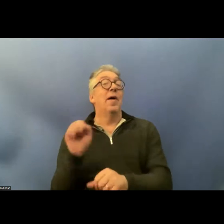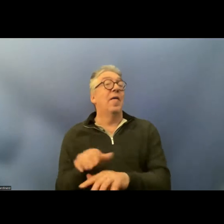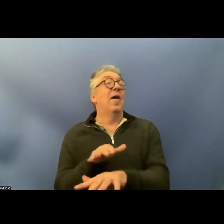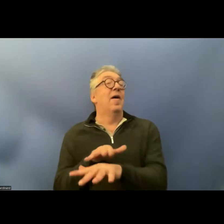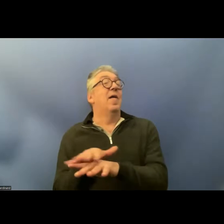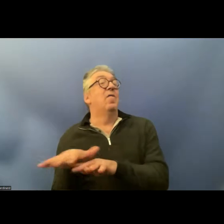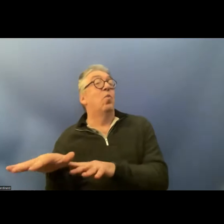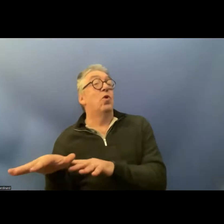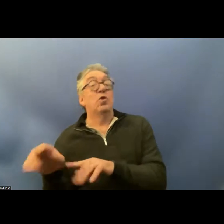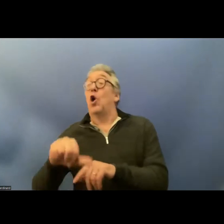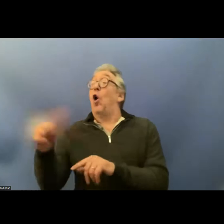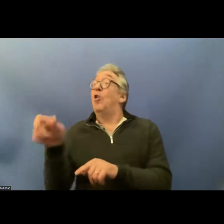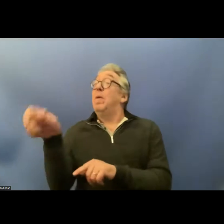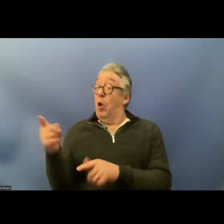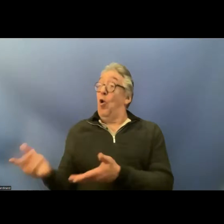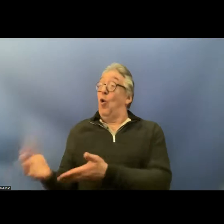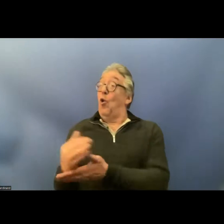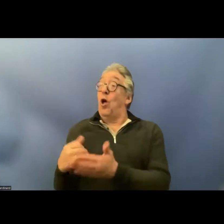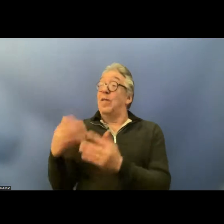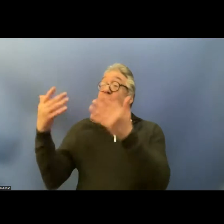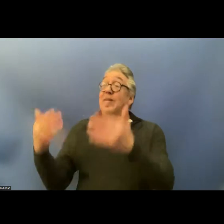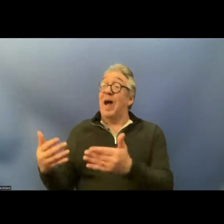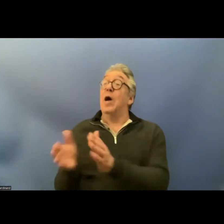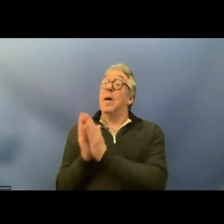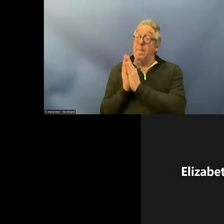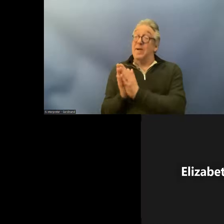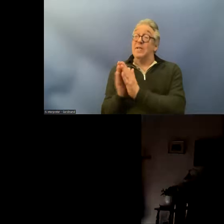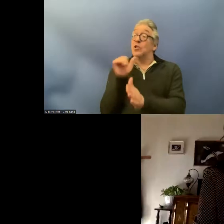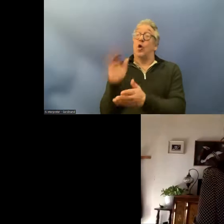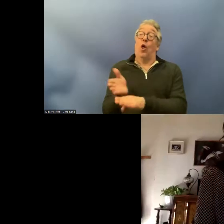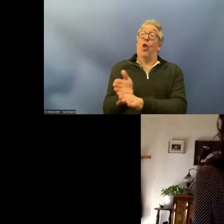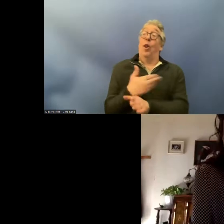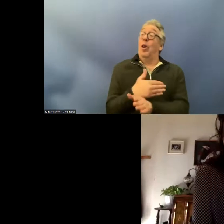data for them to do it in the most inclusive and accessible way.